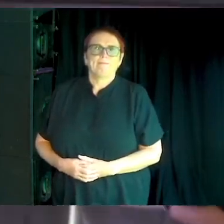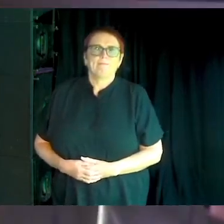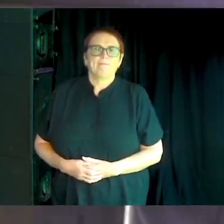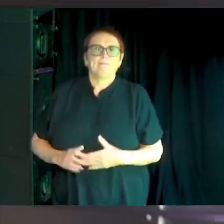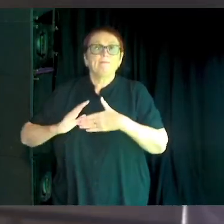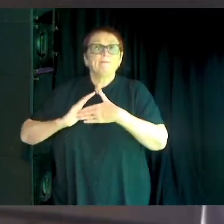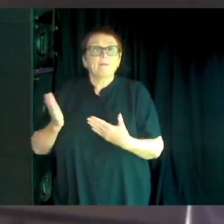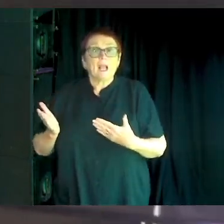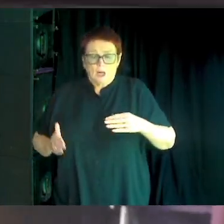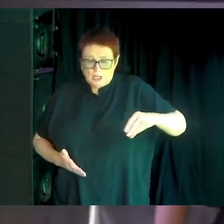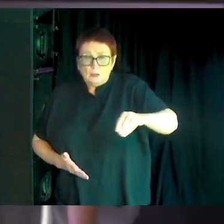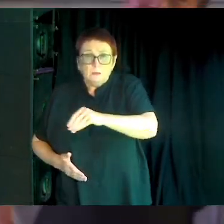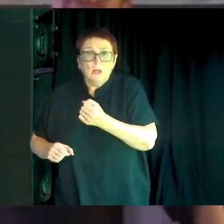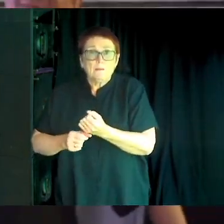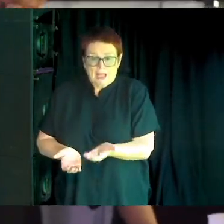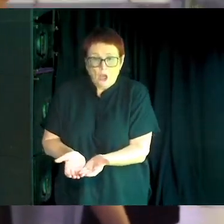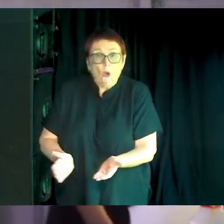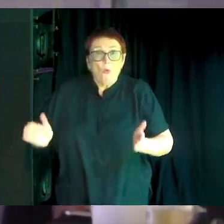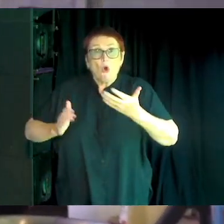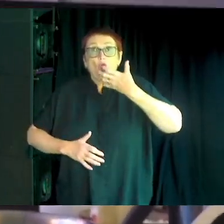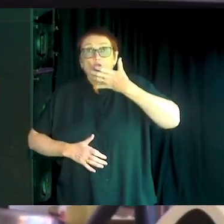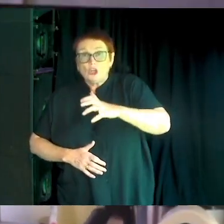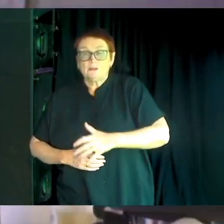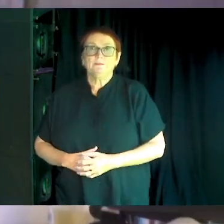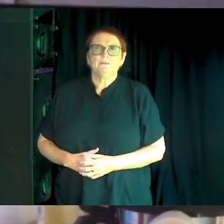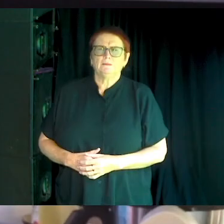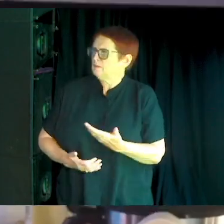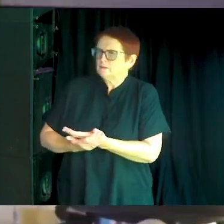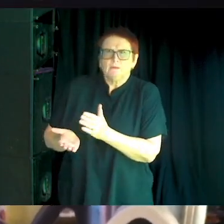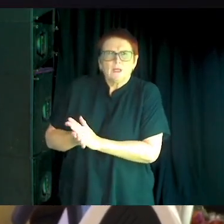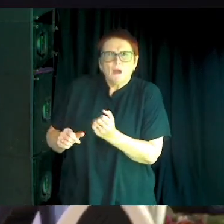try to season the wok before I can spray some of the spices how do you season the wok so how